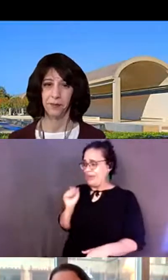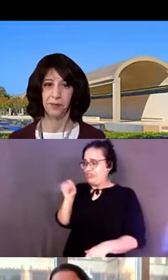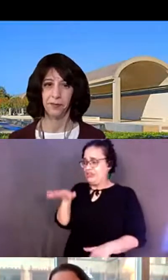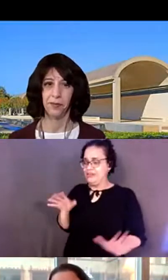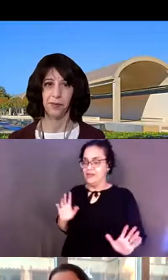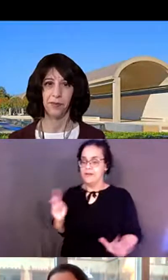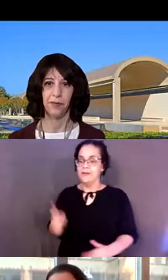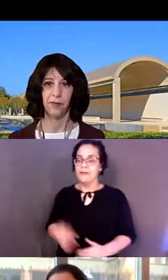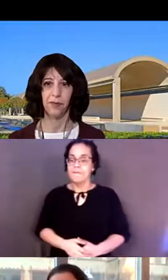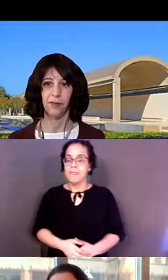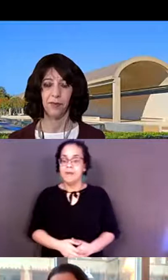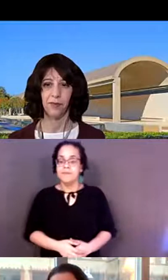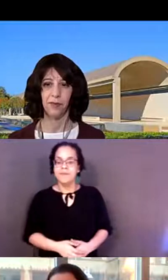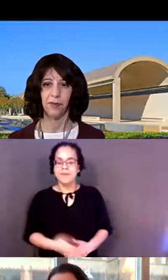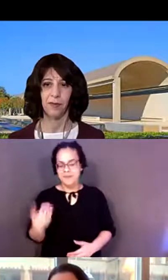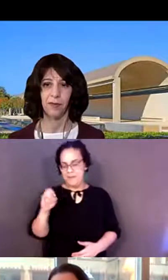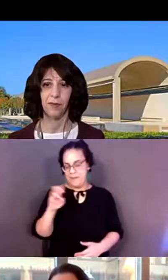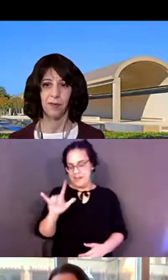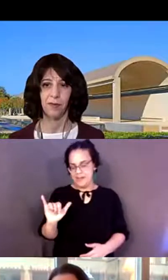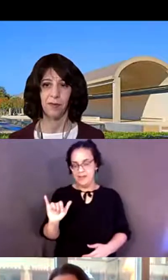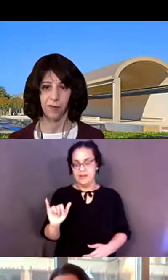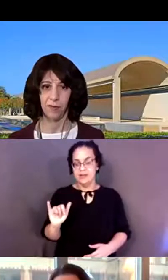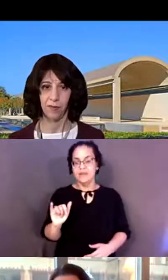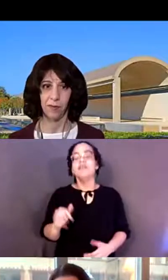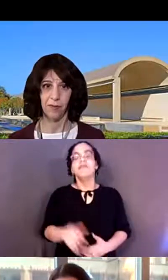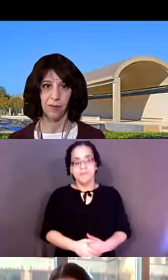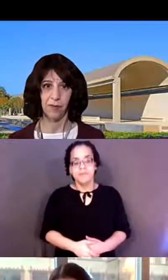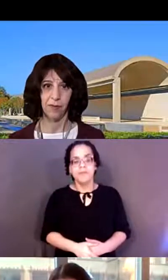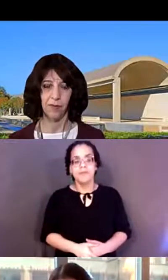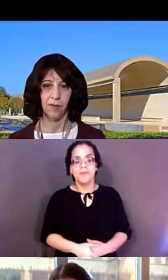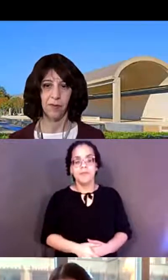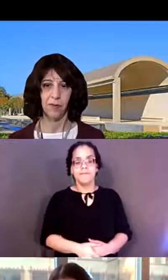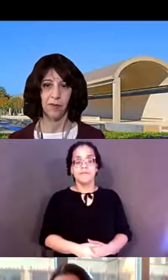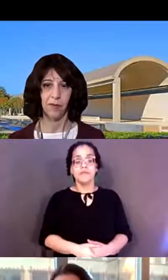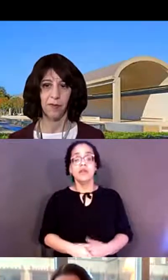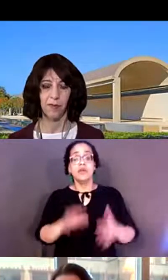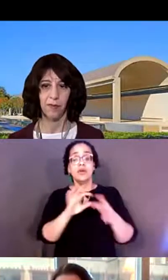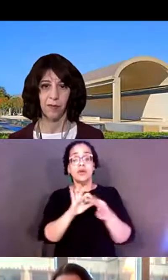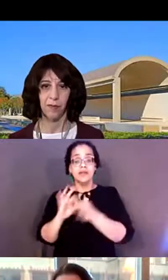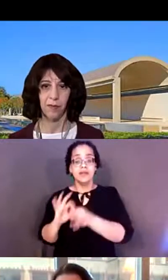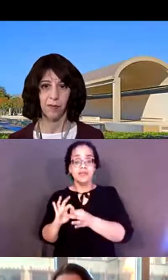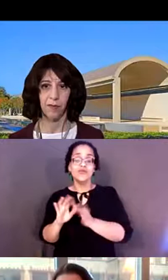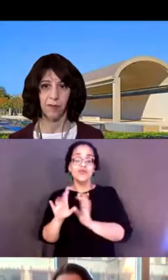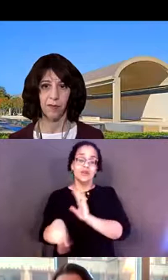Back to the the element of the, this is Emily, on the element of the the